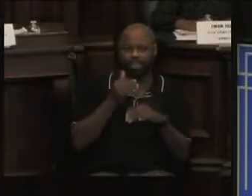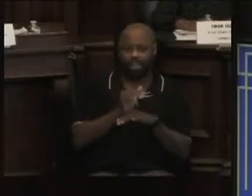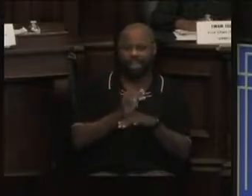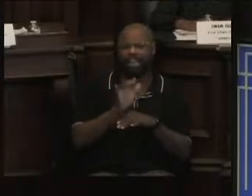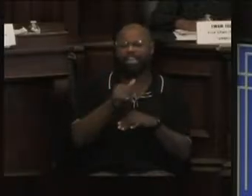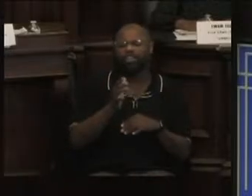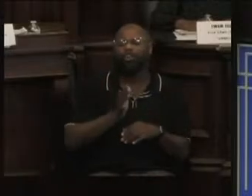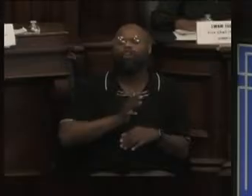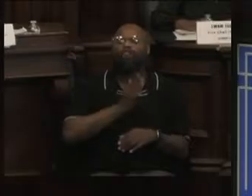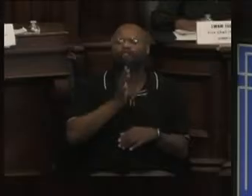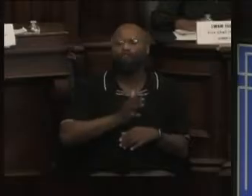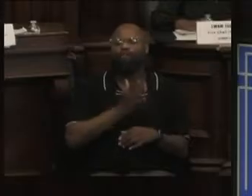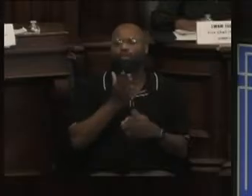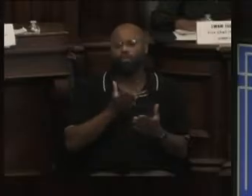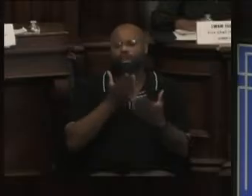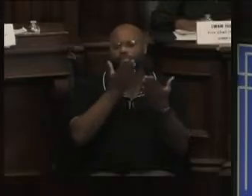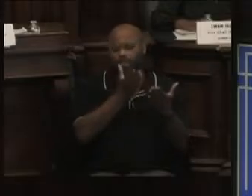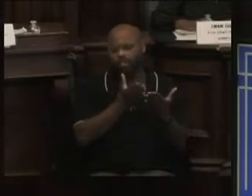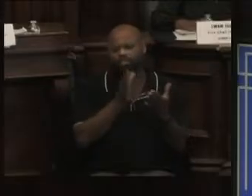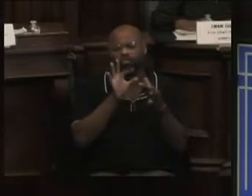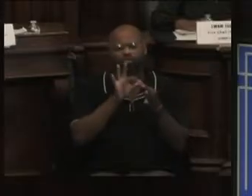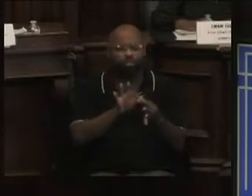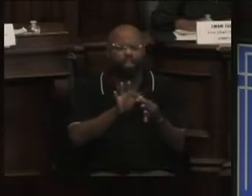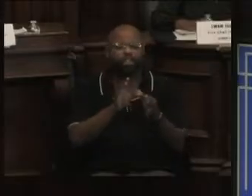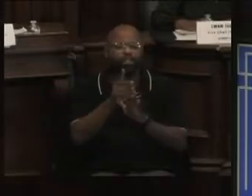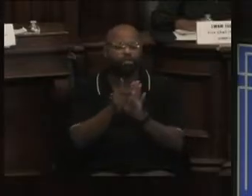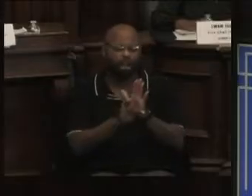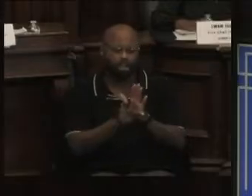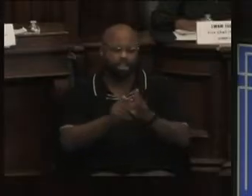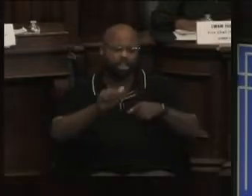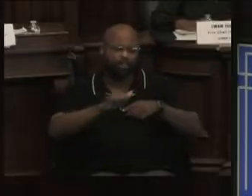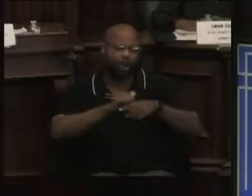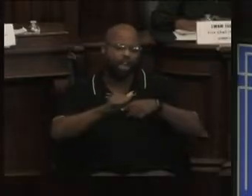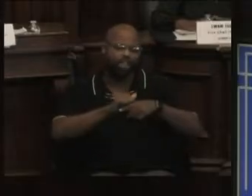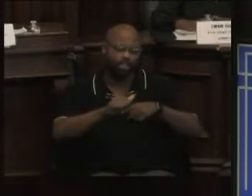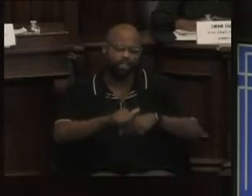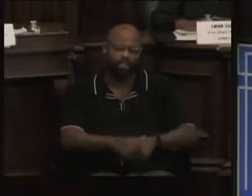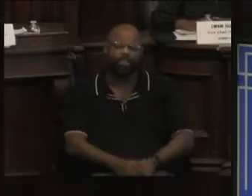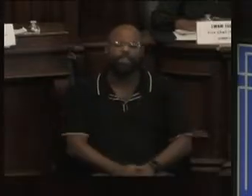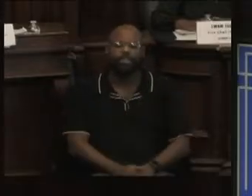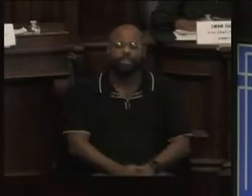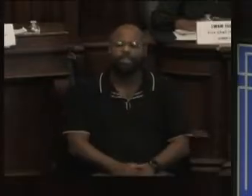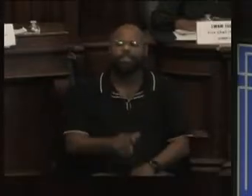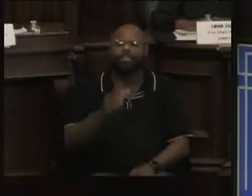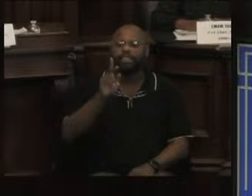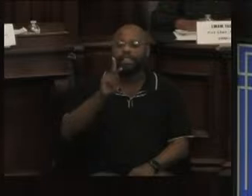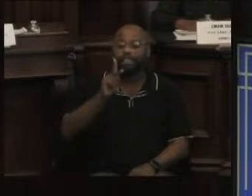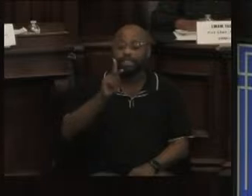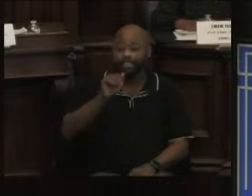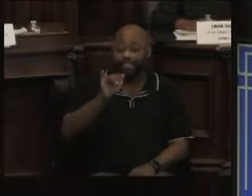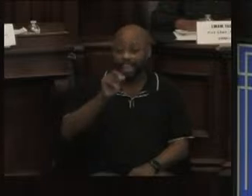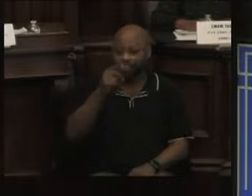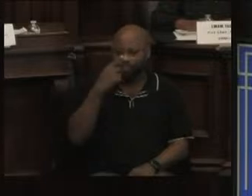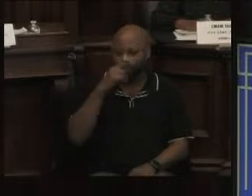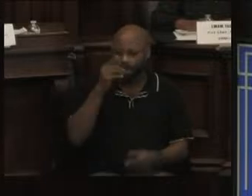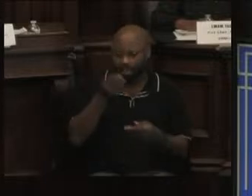proposals for change, which was the example from tonight. So these are formal